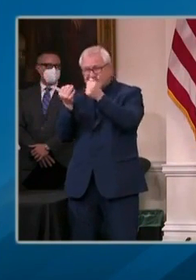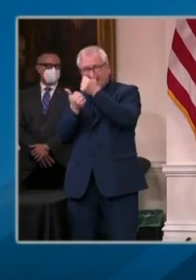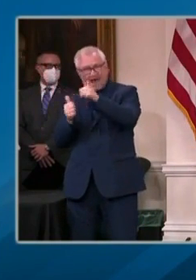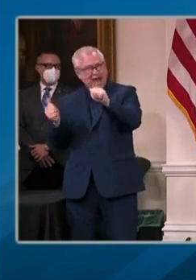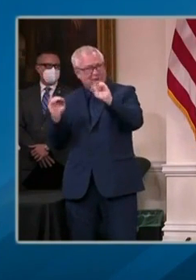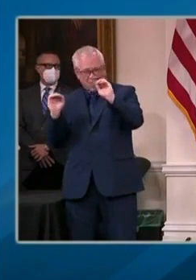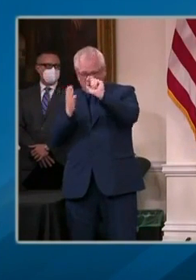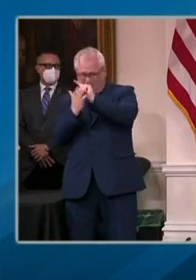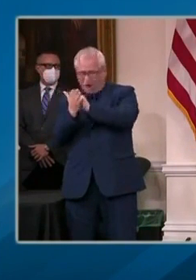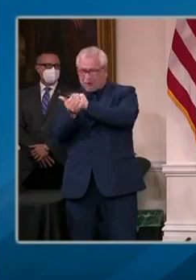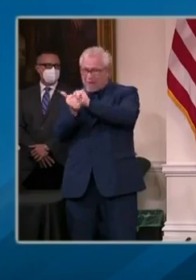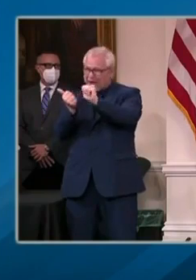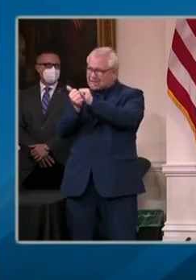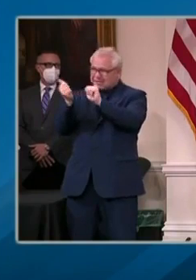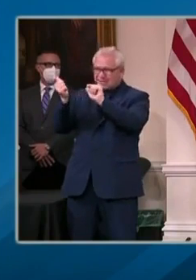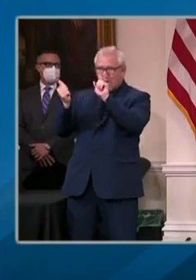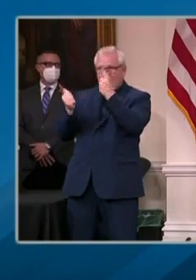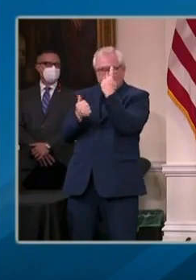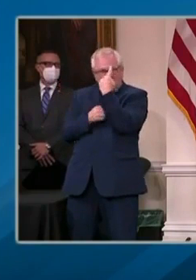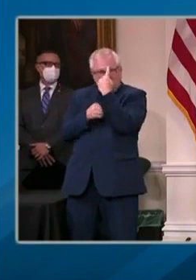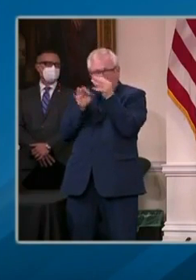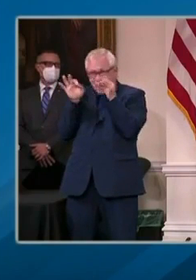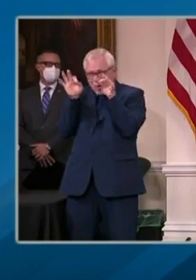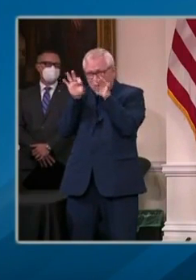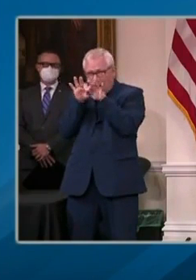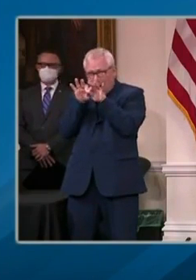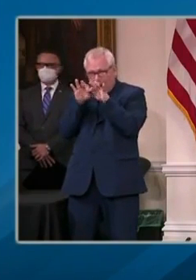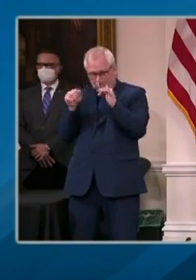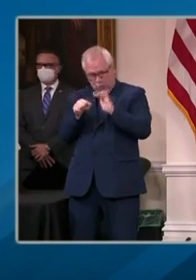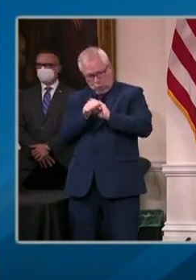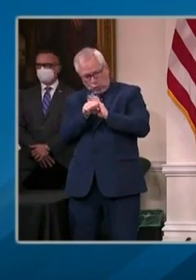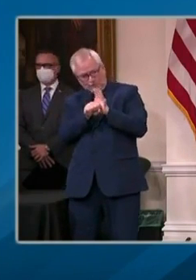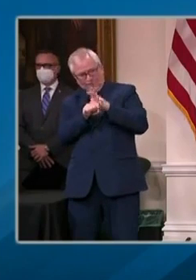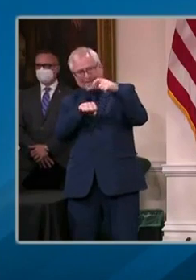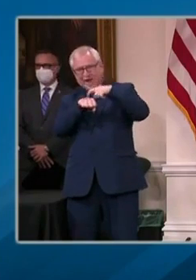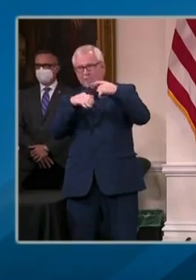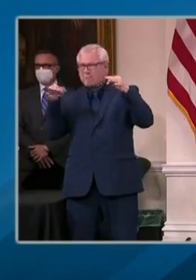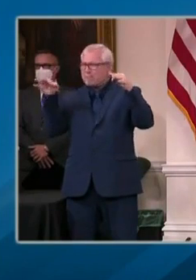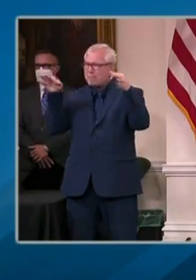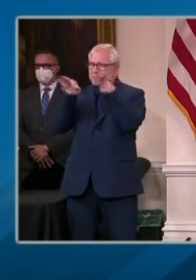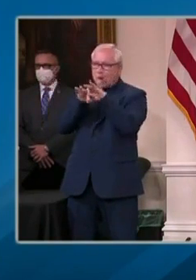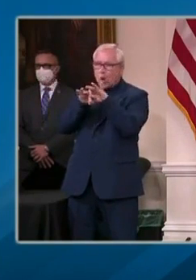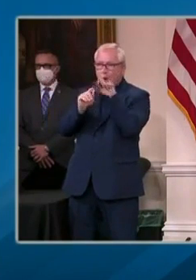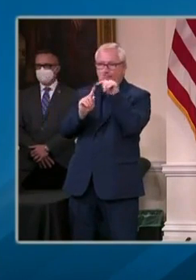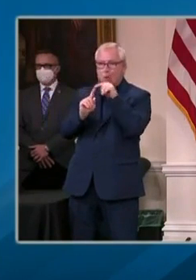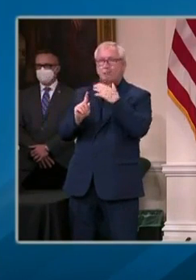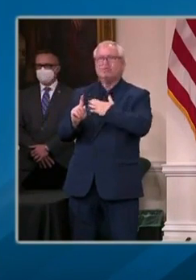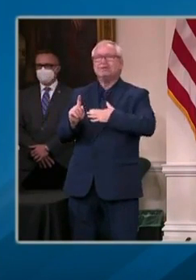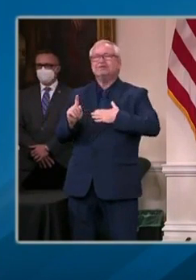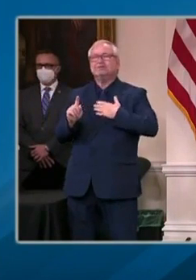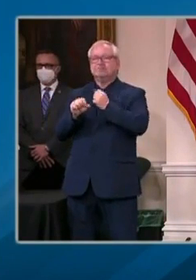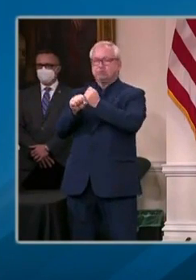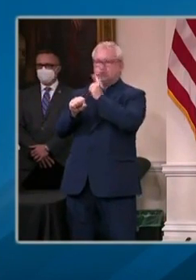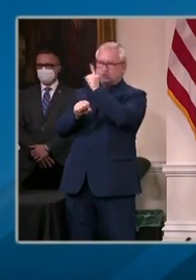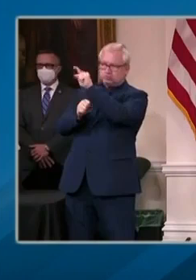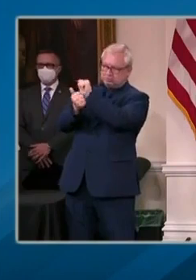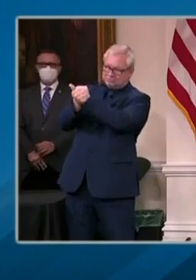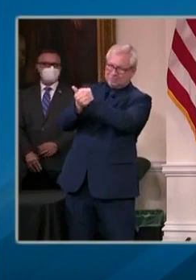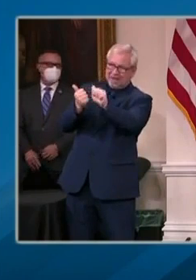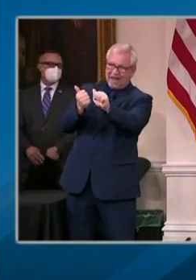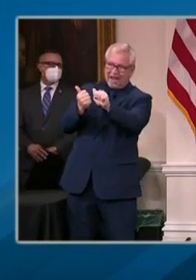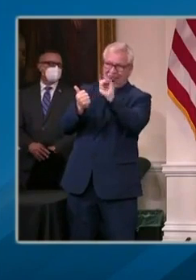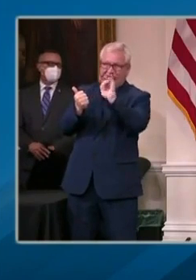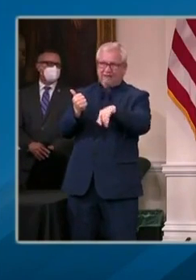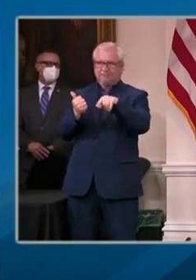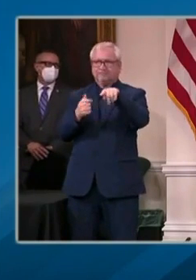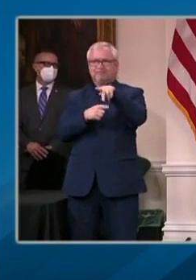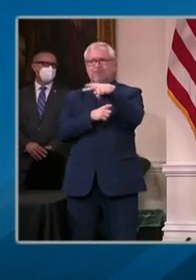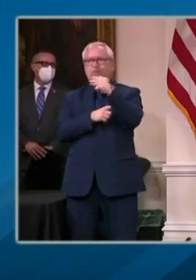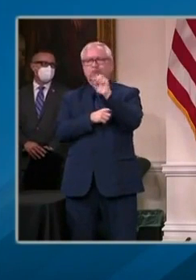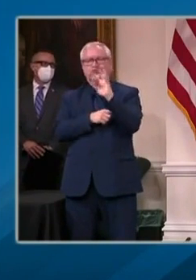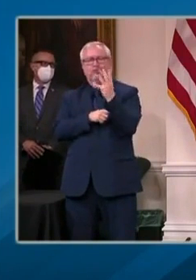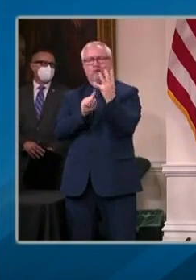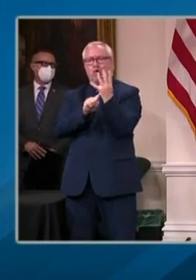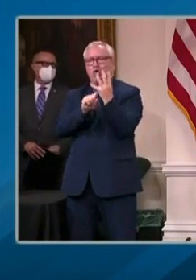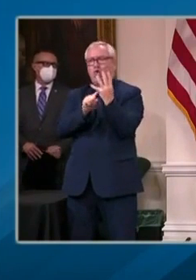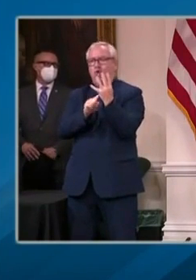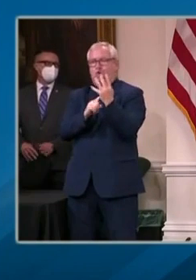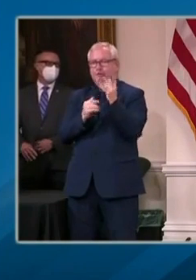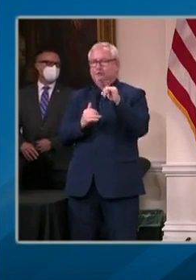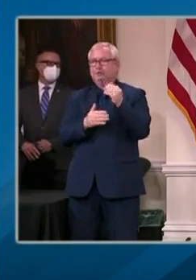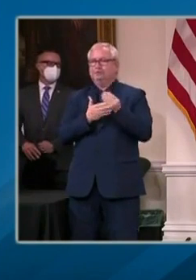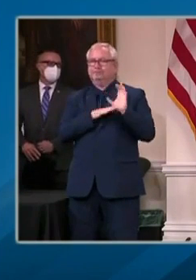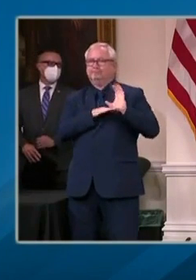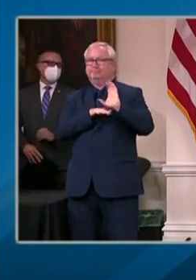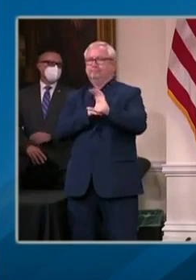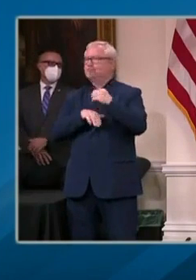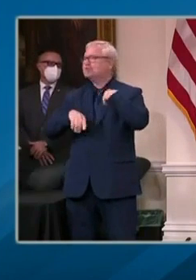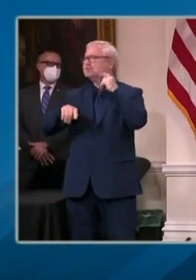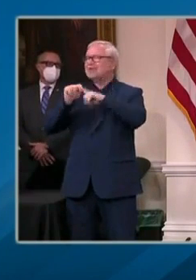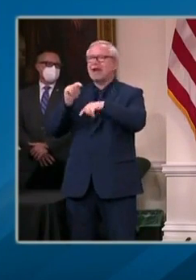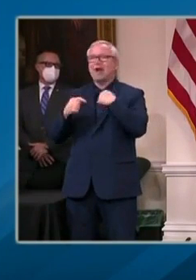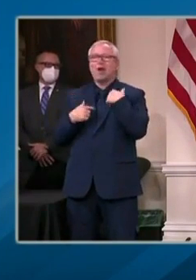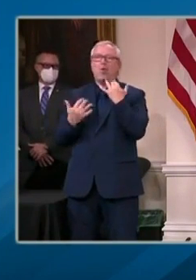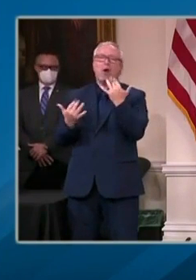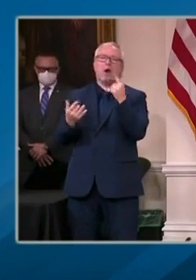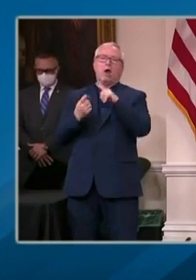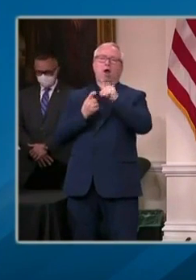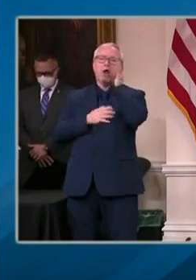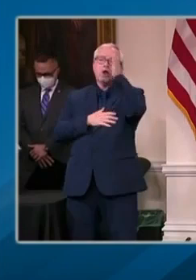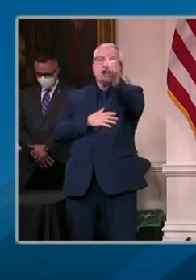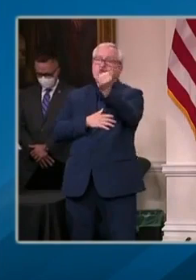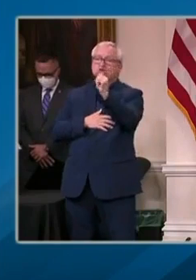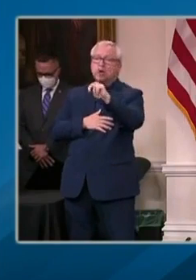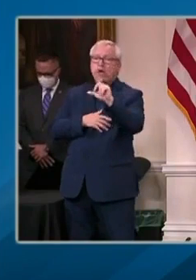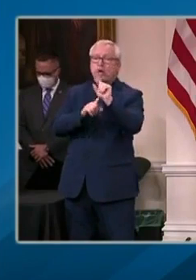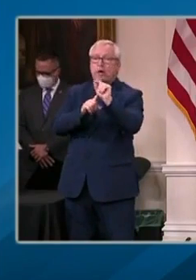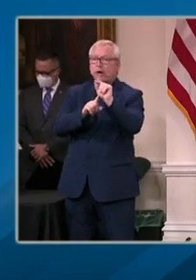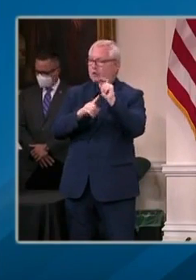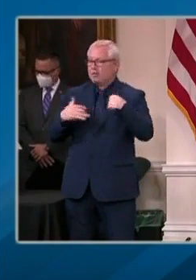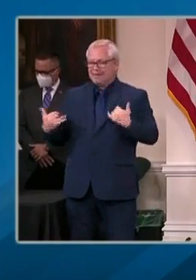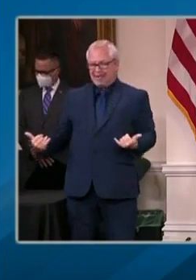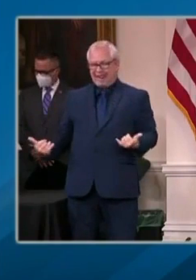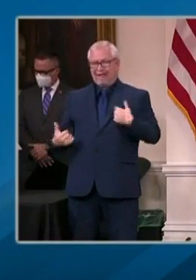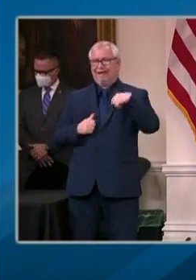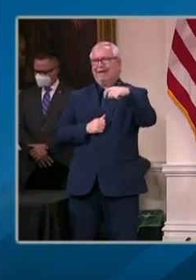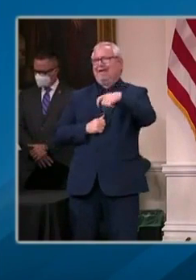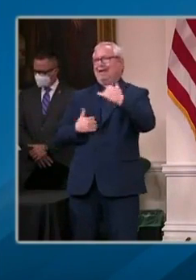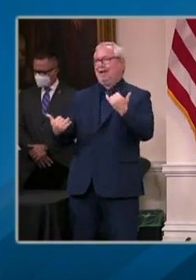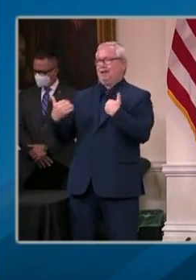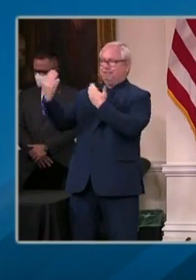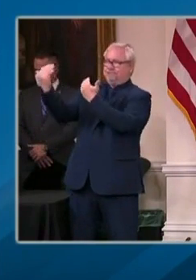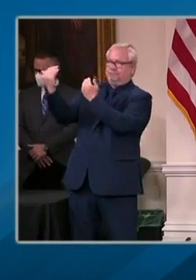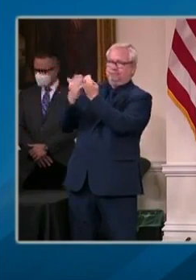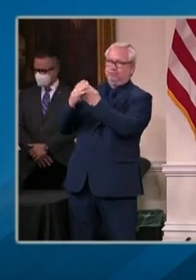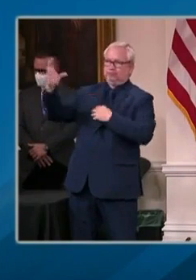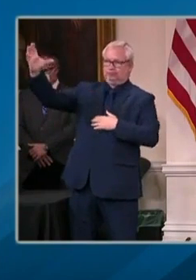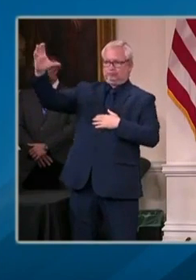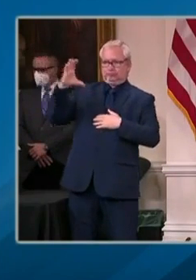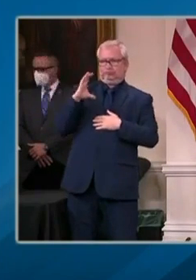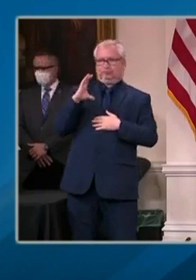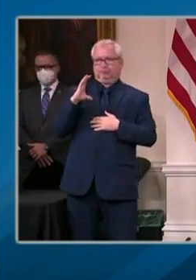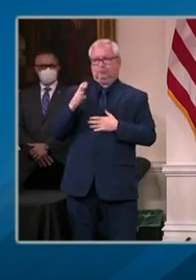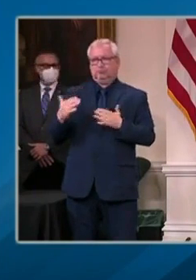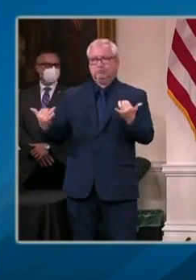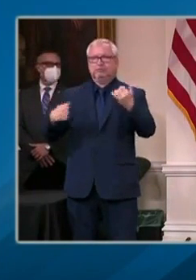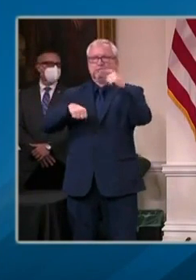IF YOU DO NOTHING ELSE IF YOU PASS NO OTHER LEGISLATION AND YOU CAN ACCOMPLISH ONLY ONE THING DURING THIS LAME DUCK SESSION, IT MUST BE TO PASS THE PHASE FOUR RELIEF PACKAG